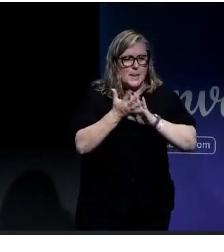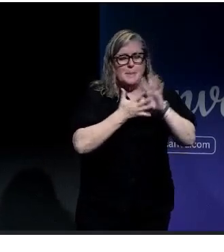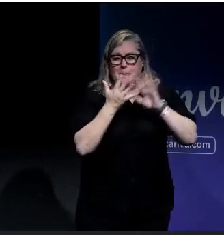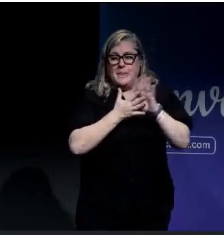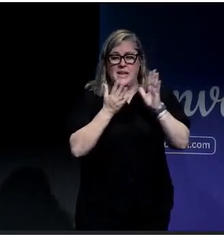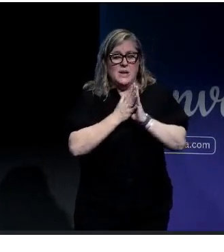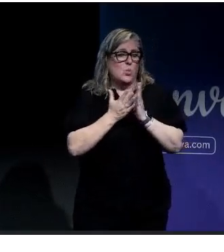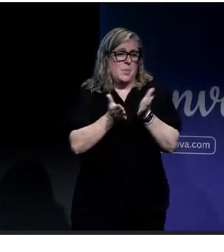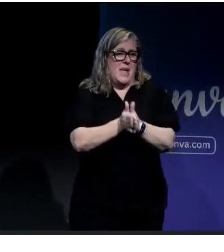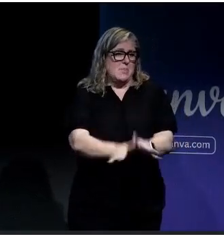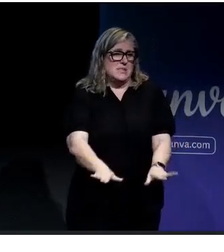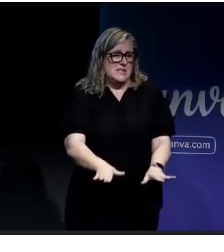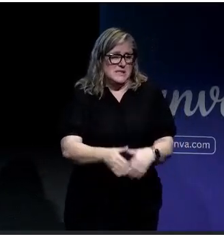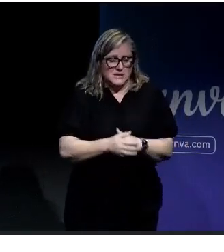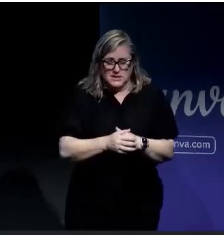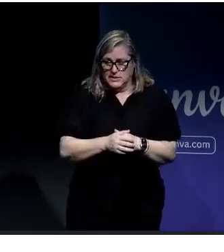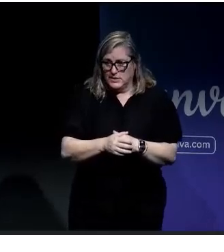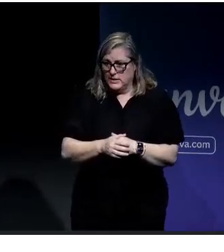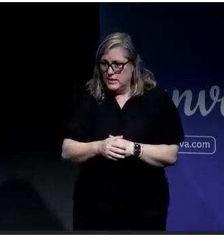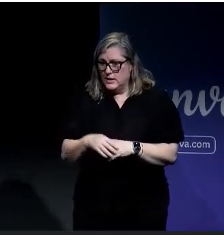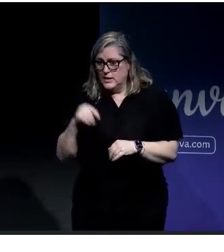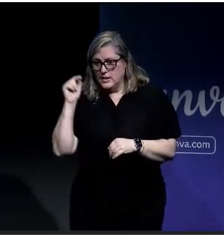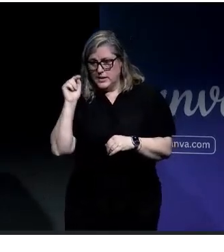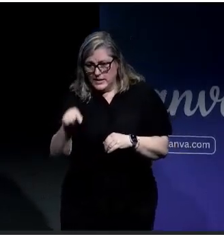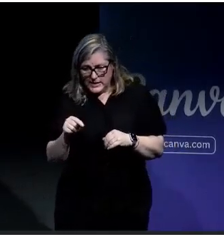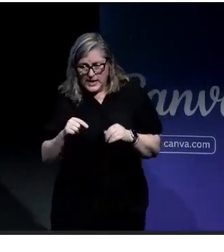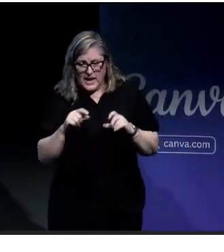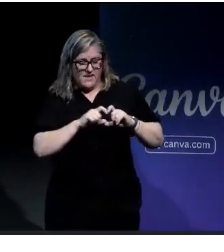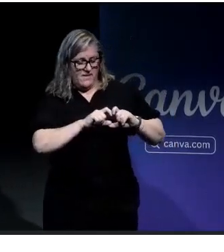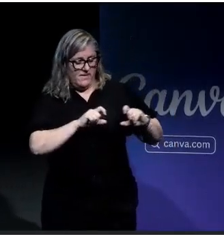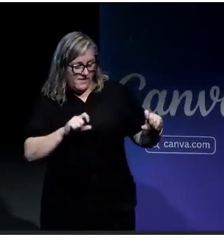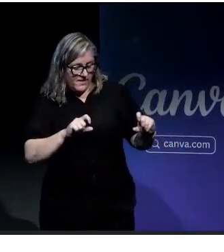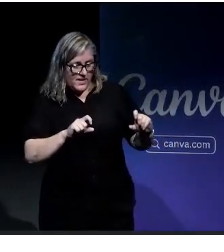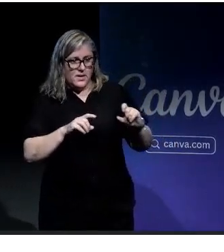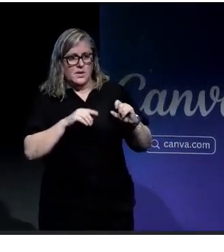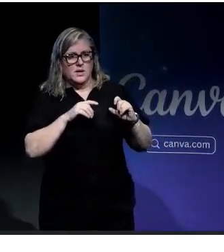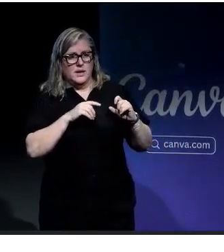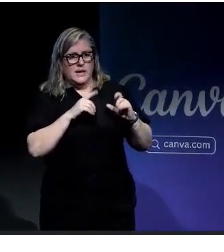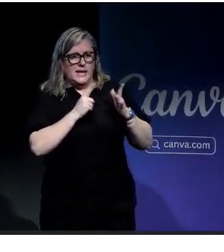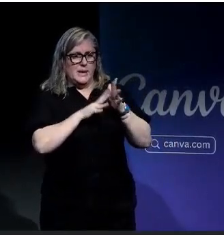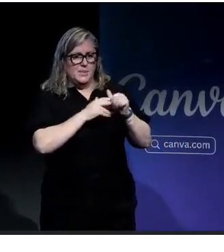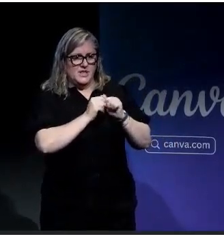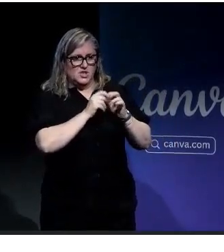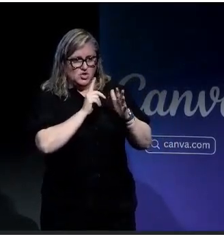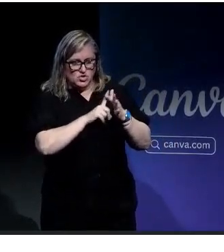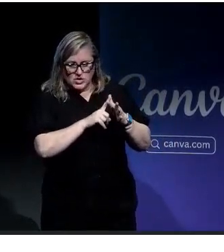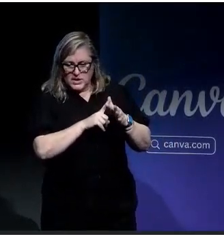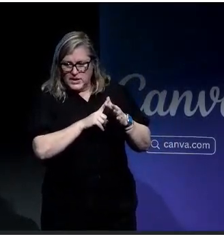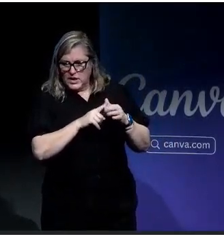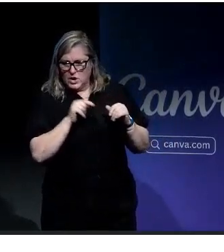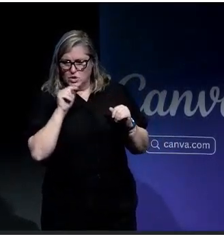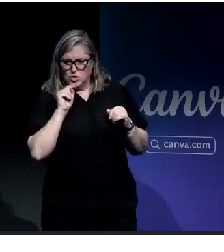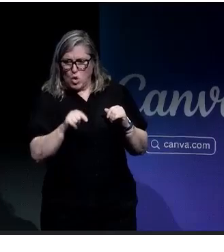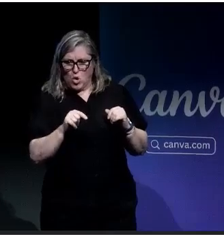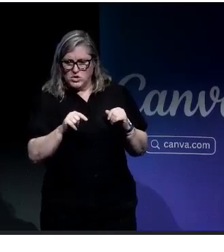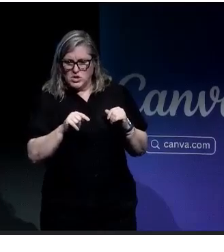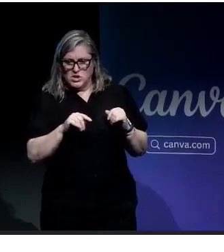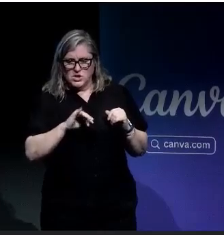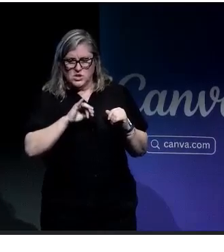In this case, in our code sample here, we've got the image element, We've got the source of laptops. jpeg, and there's nothing else in that element, there's no alt